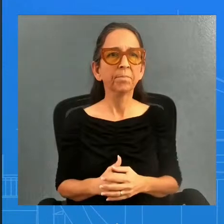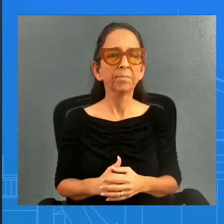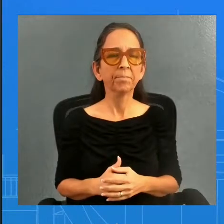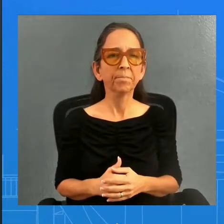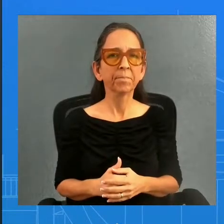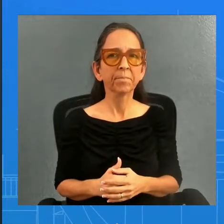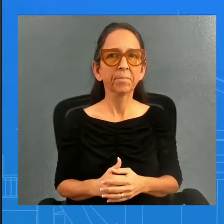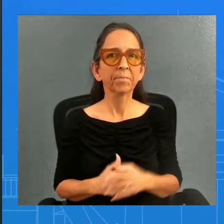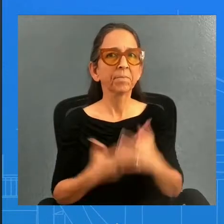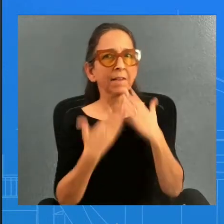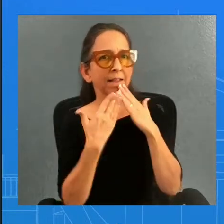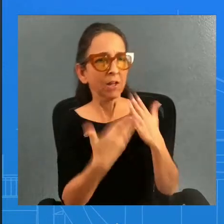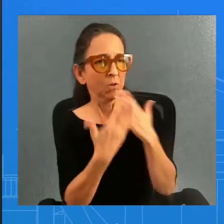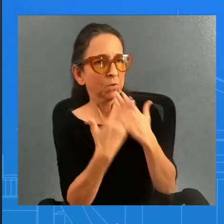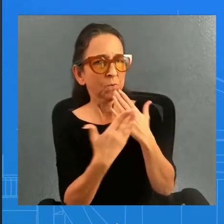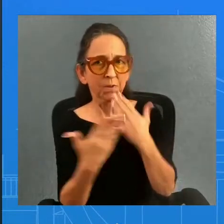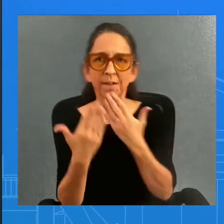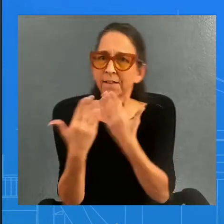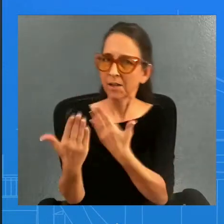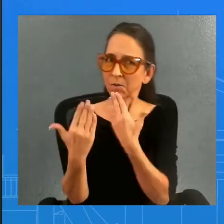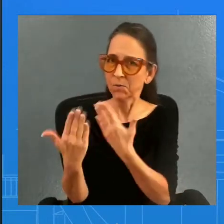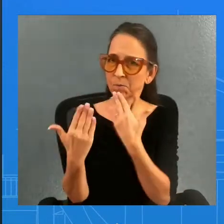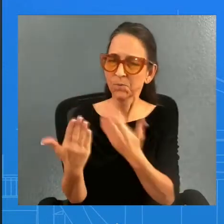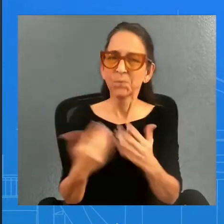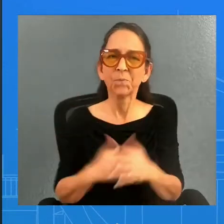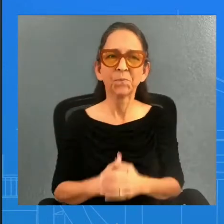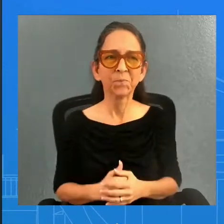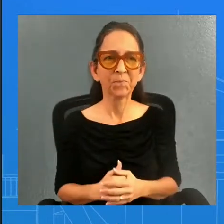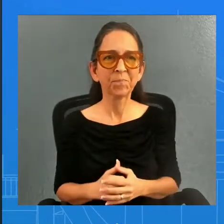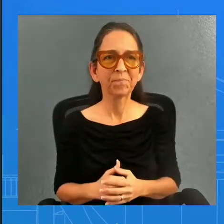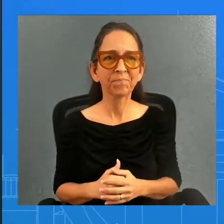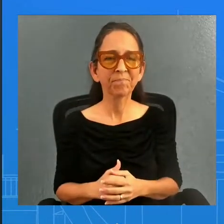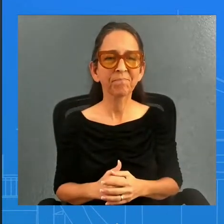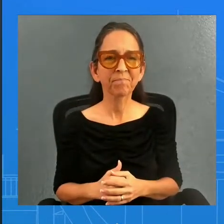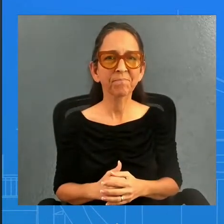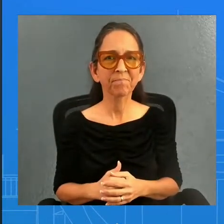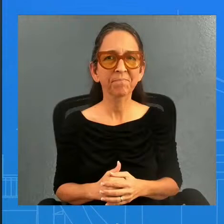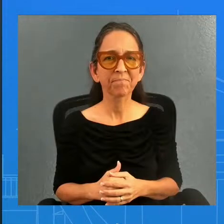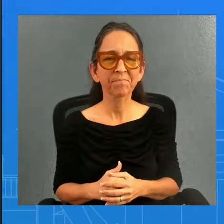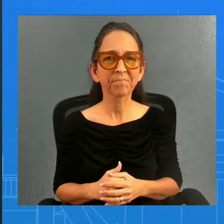Sorry, guys. Give me one second. Let's let Toluse take --